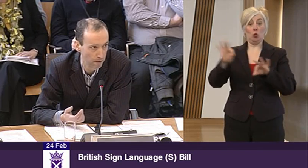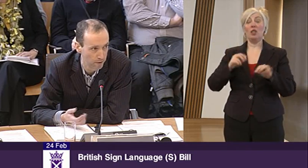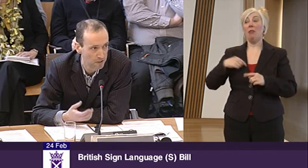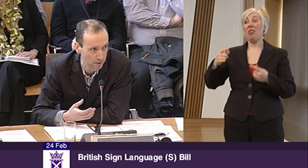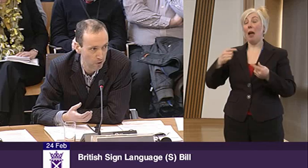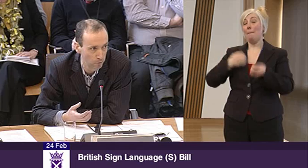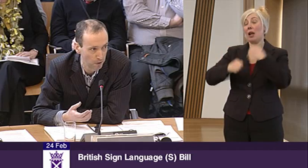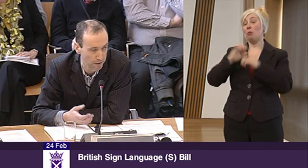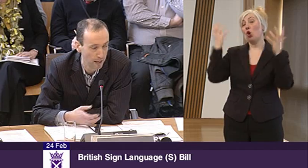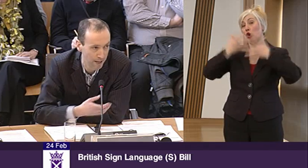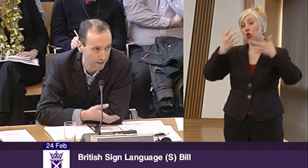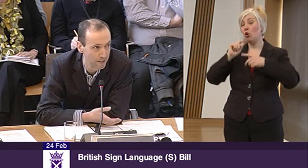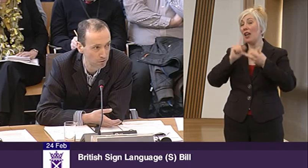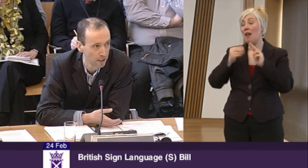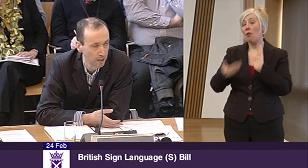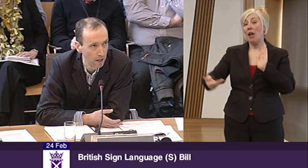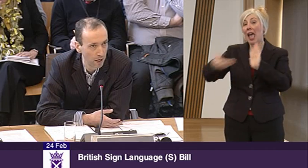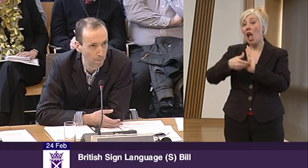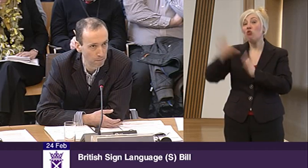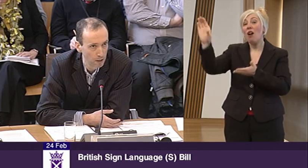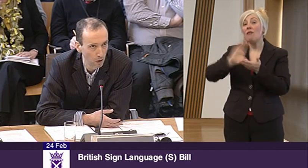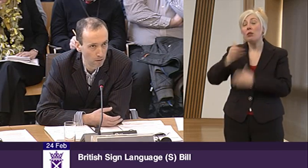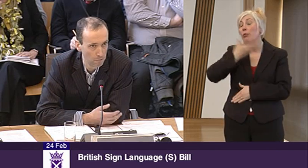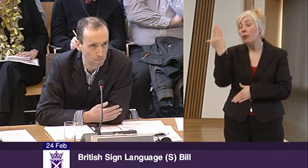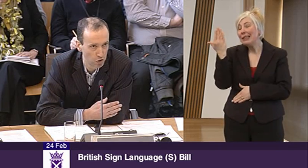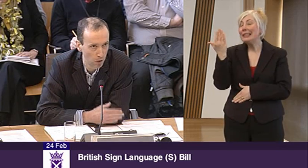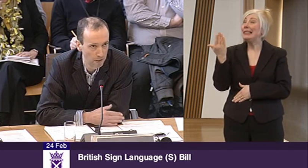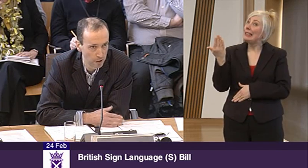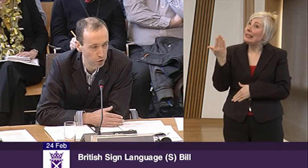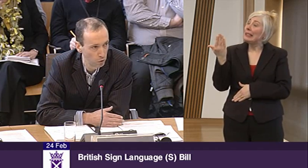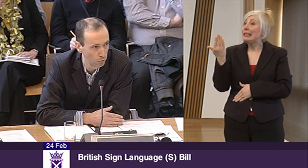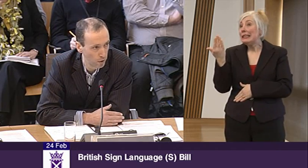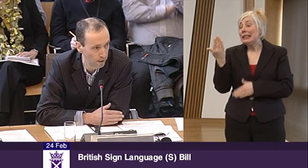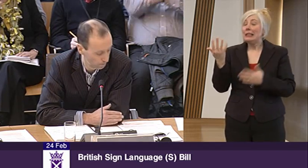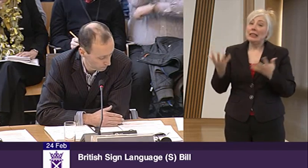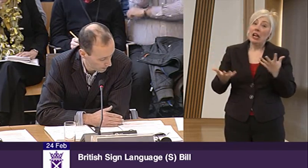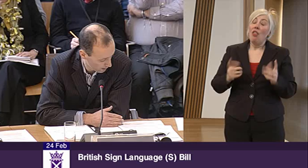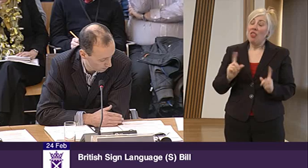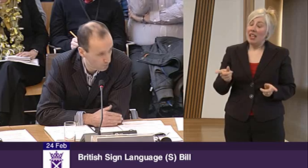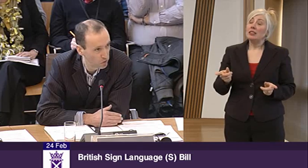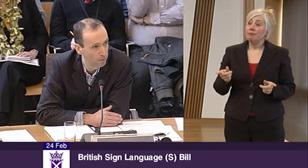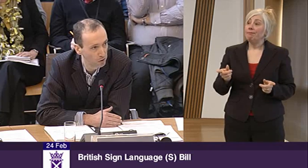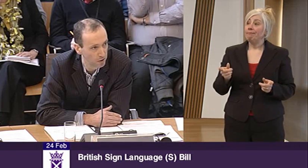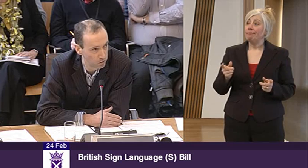The concern for us is that, if there is no additional funding and there are additional